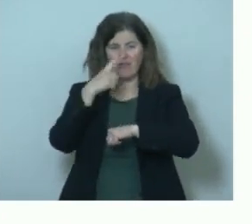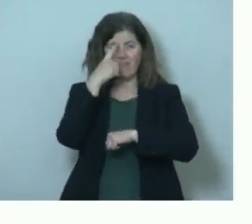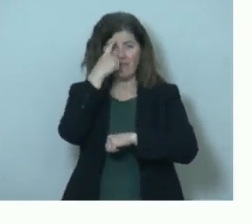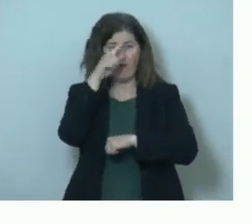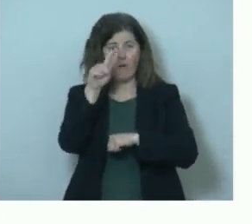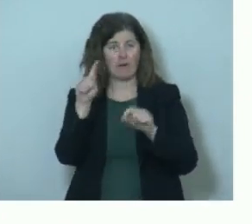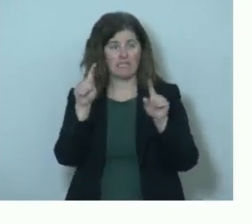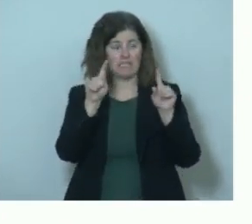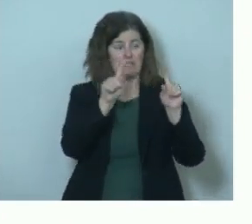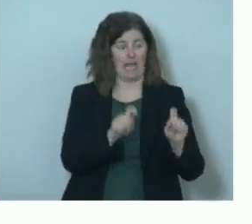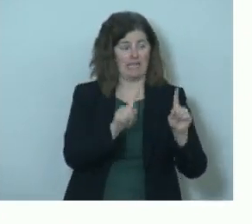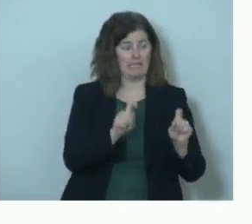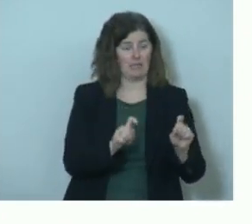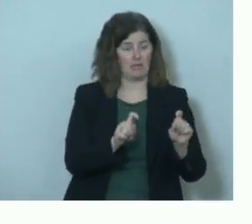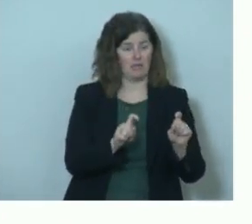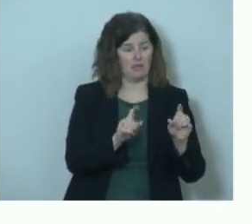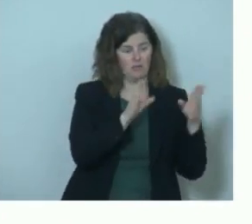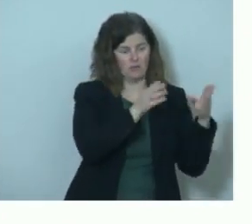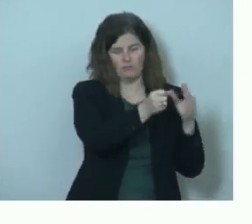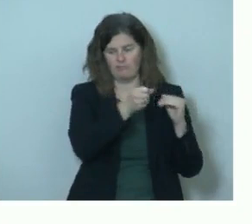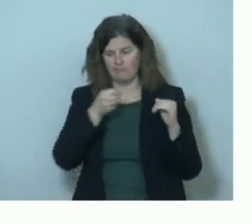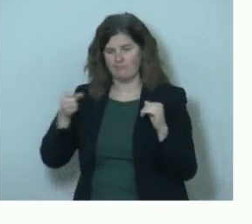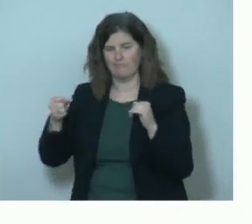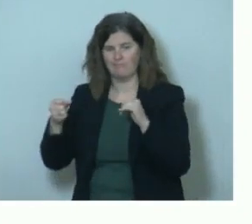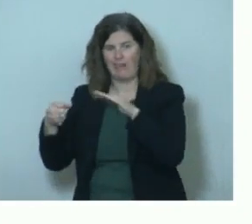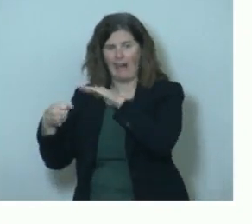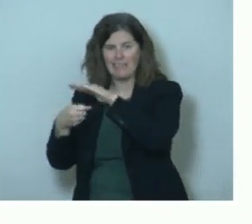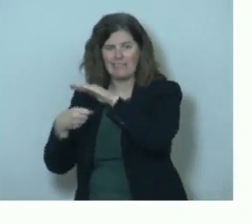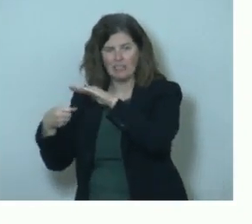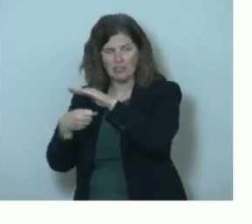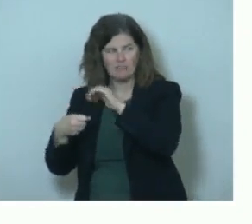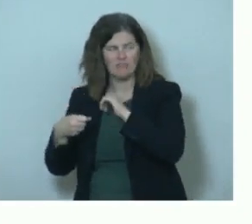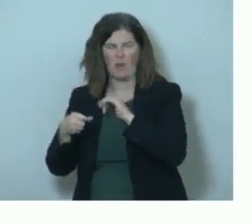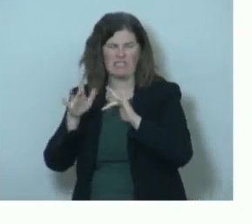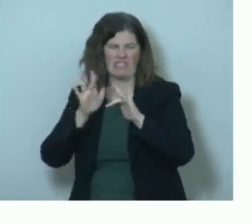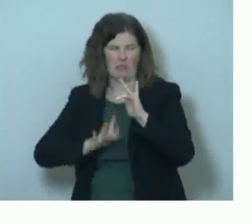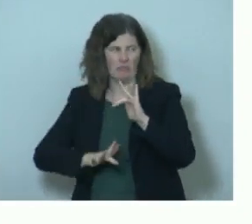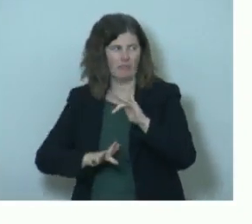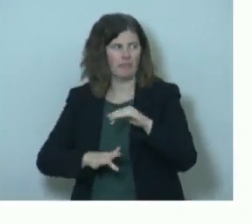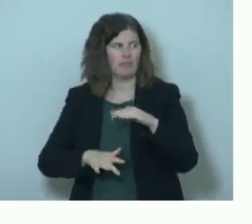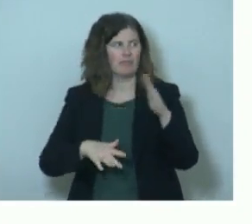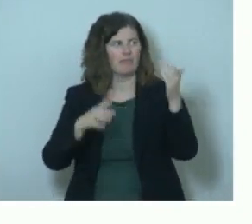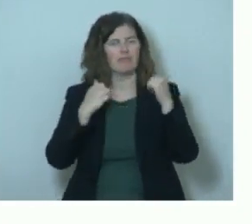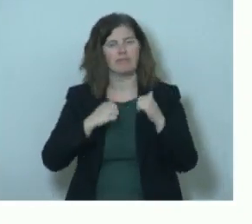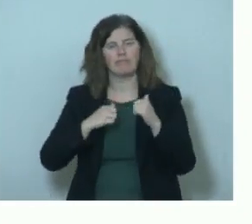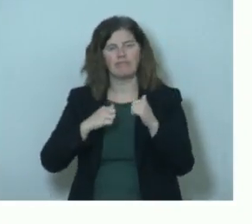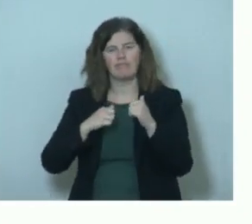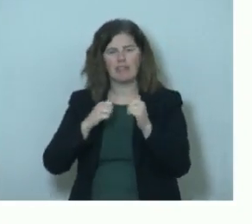THAT WILL HELP US GET CLOSER TO OUR TARGET AS A STATE.